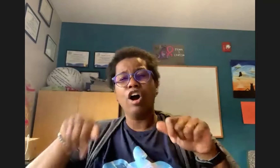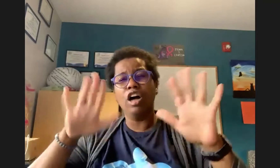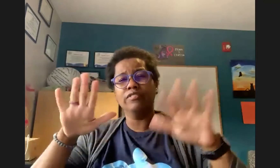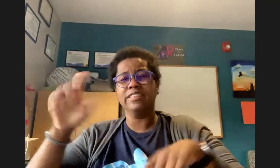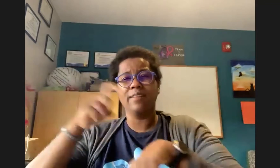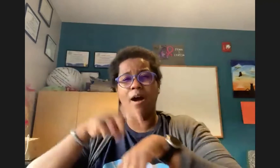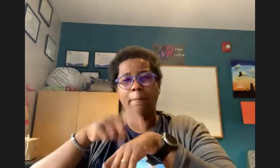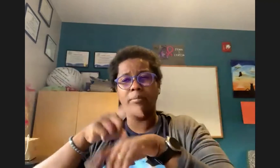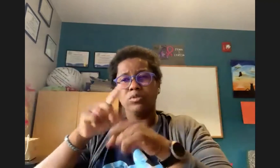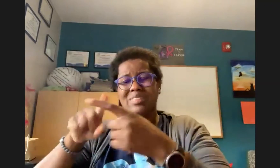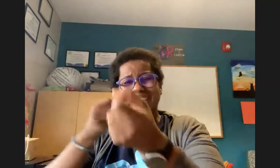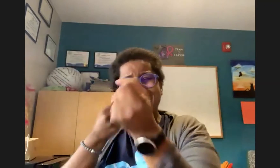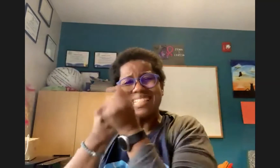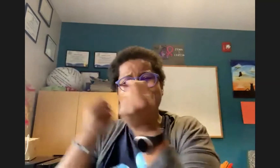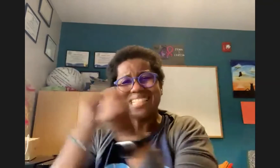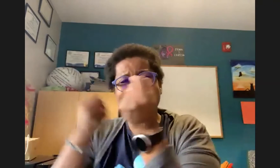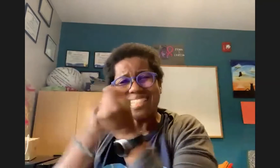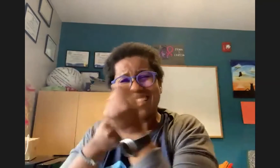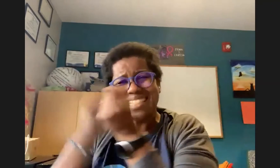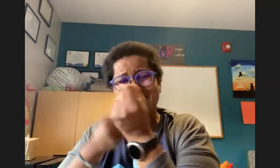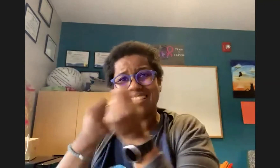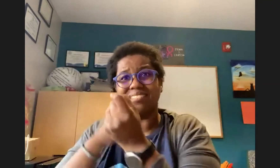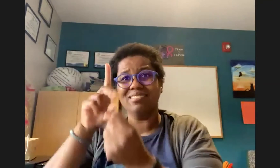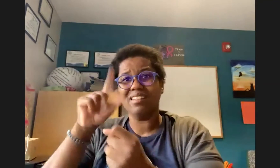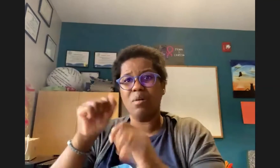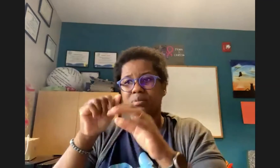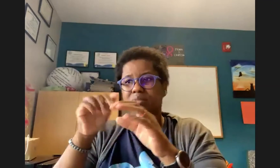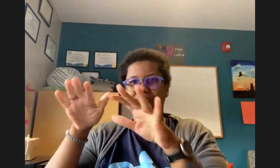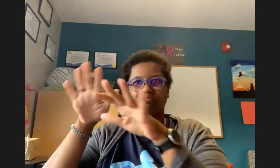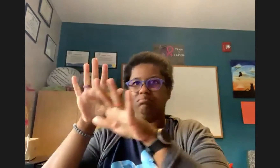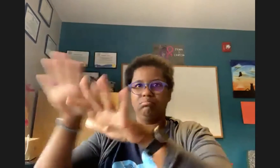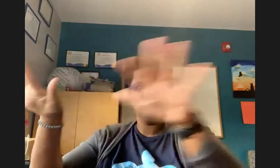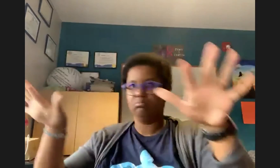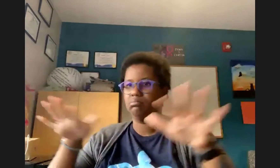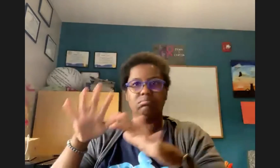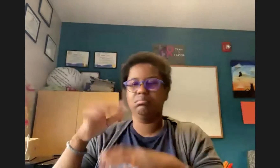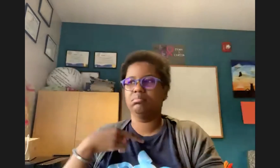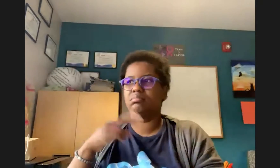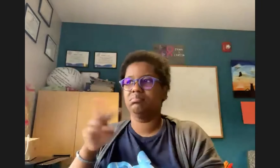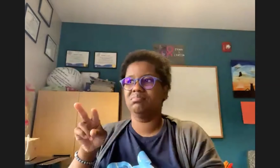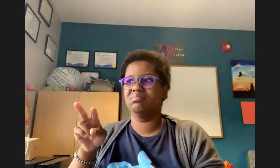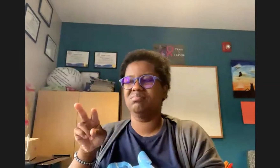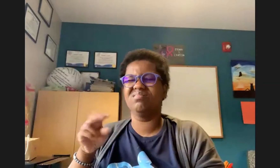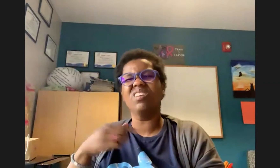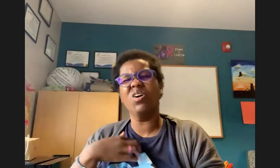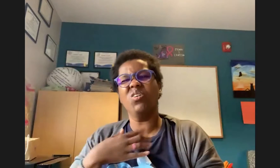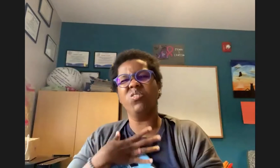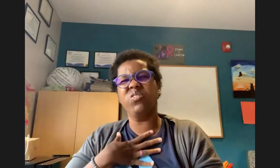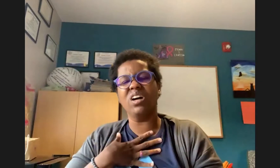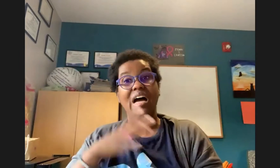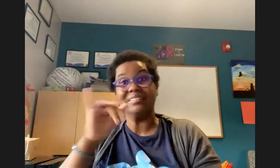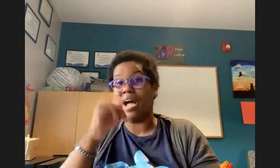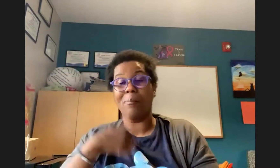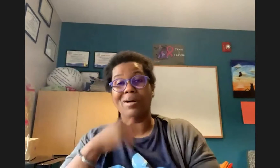My mother has given up her time and effort supporting people with disabilities throughout the community for a long time,